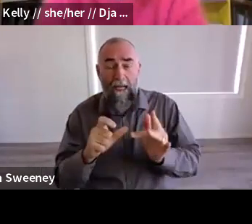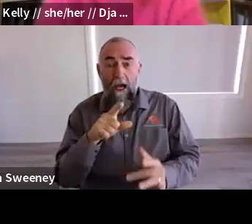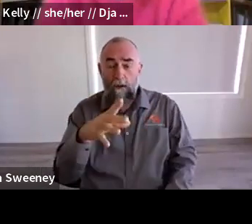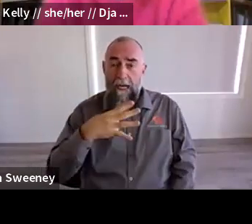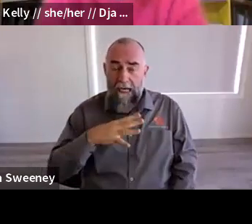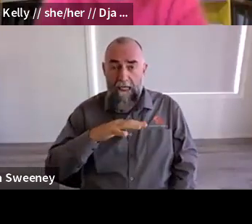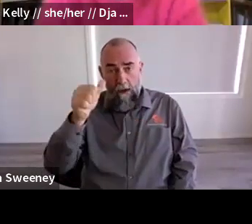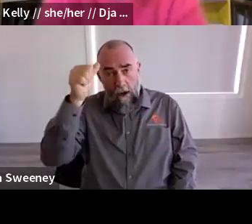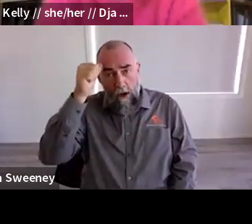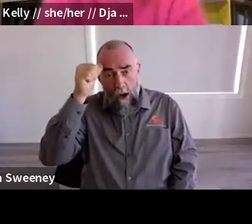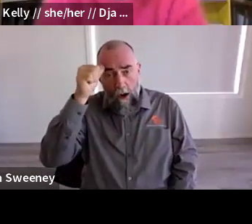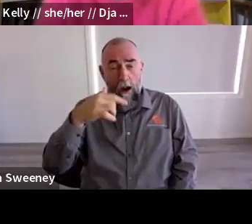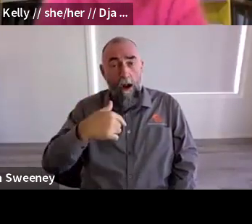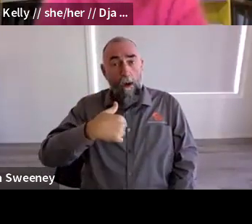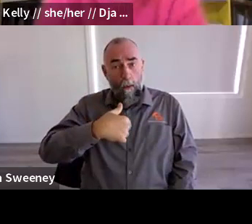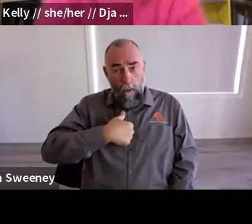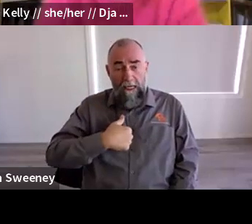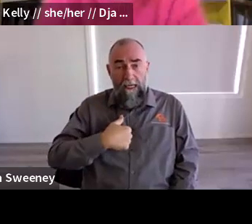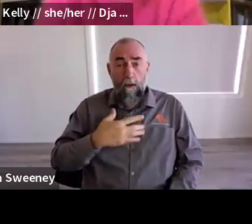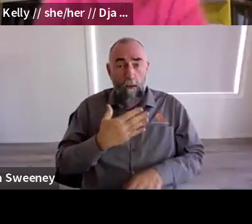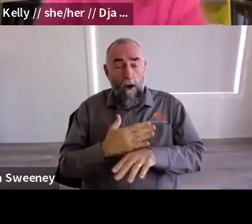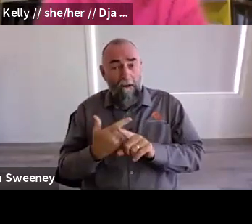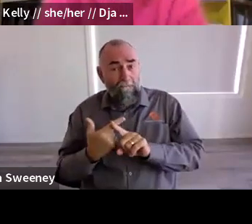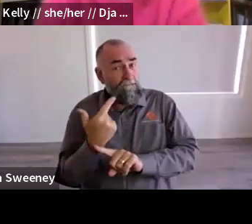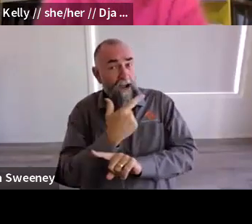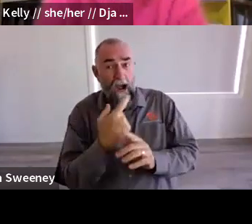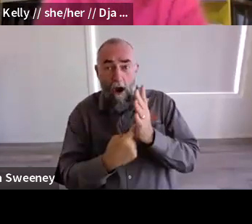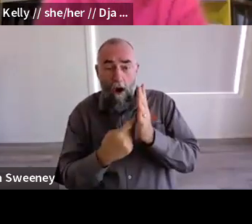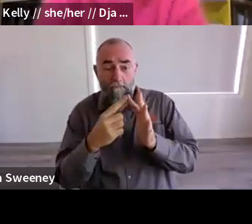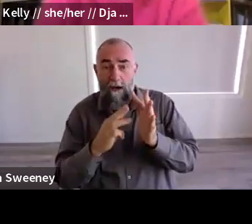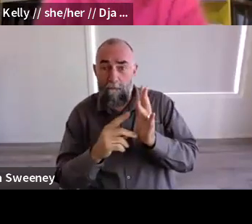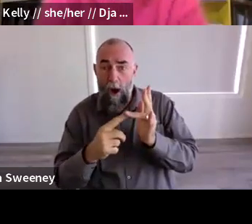talk about it, the more that people understand what's going on, because